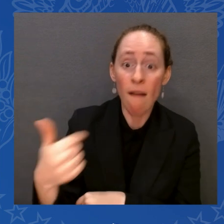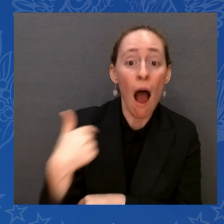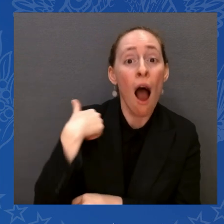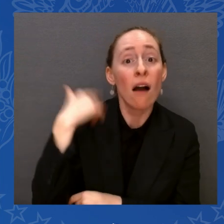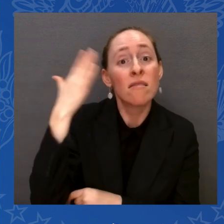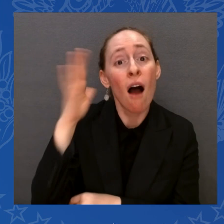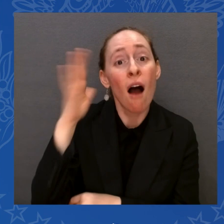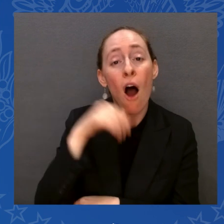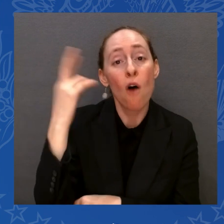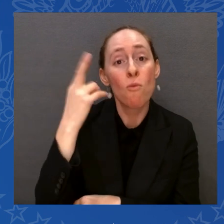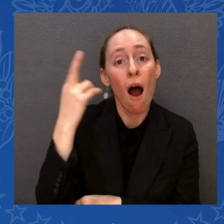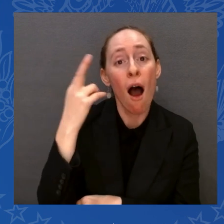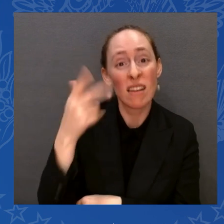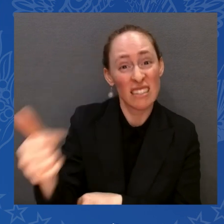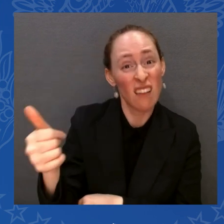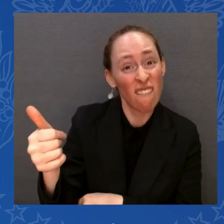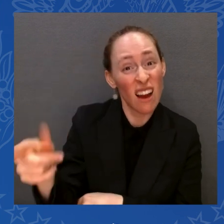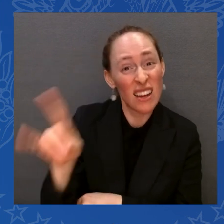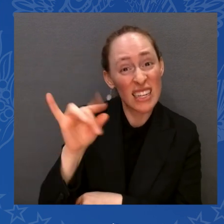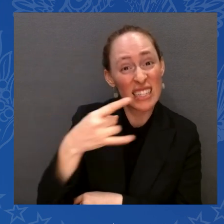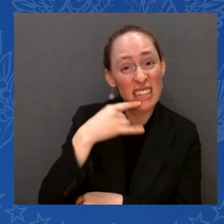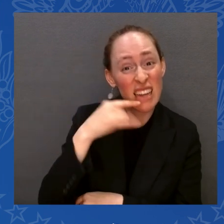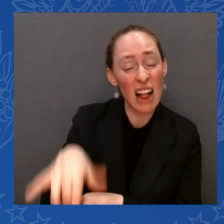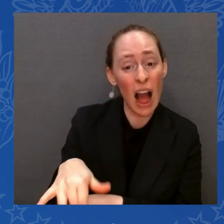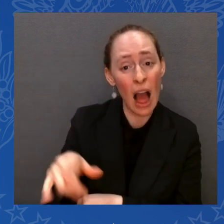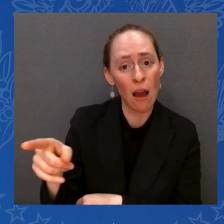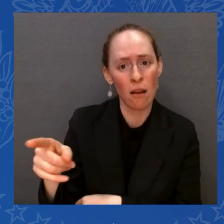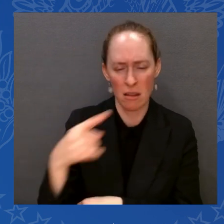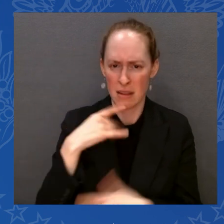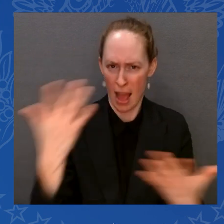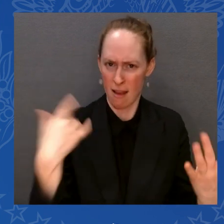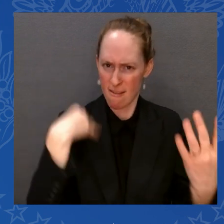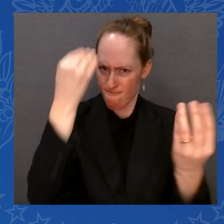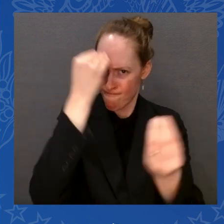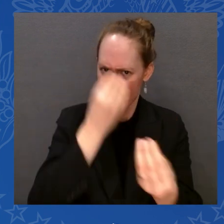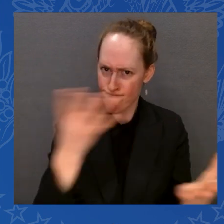"I'm here right now to tell you one thing you probably never heard from a politician.